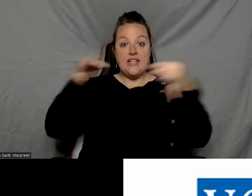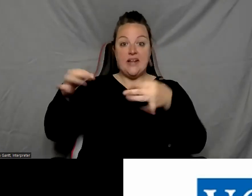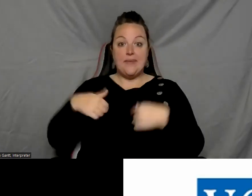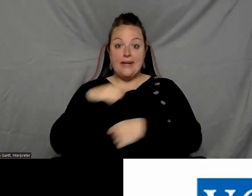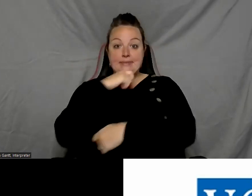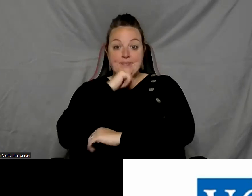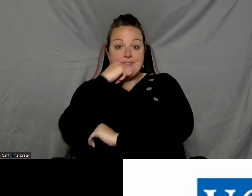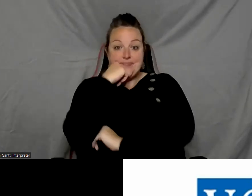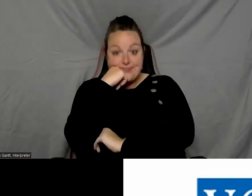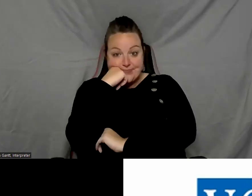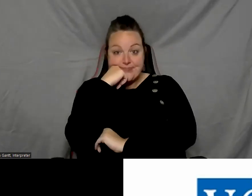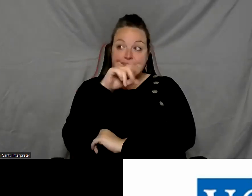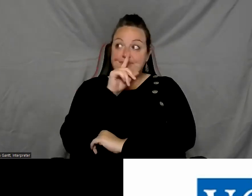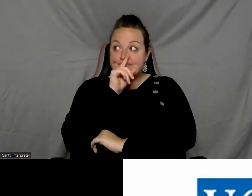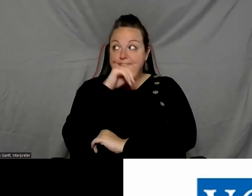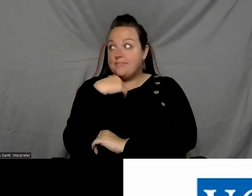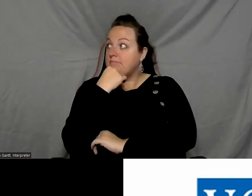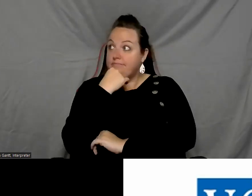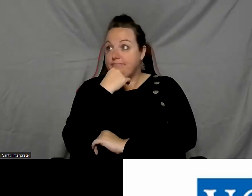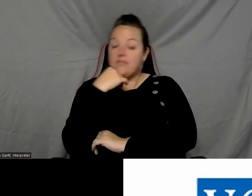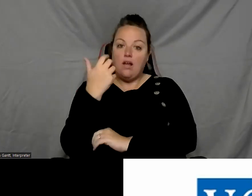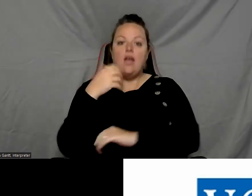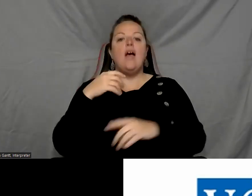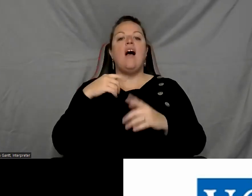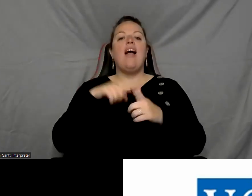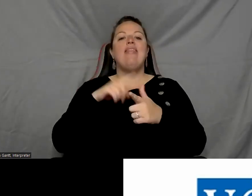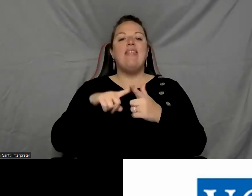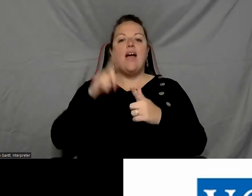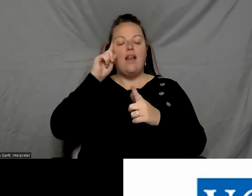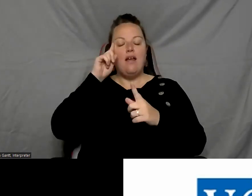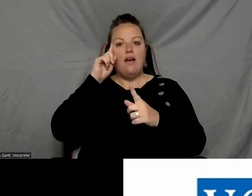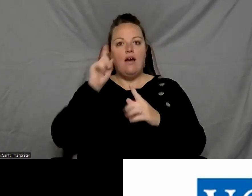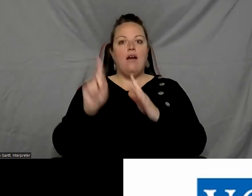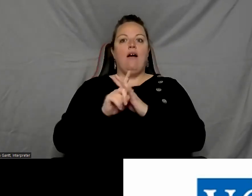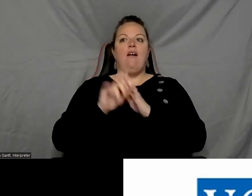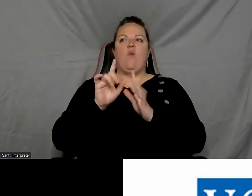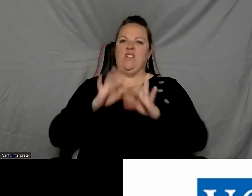Until I realized the importance of advocating and realized I need to speak up and say something.